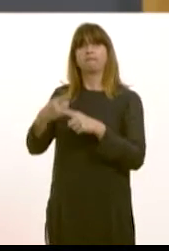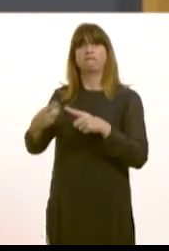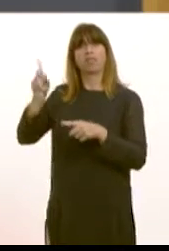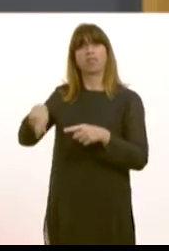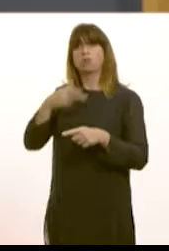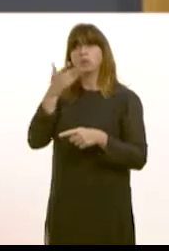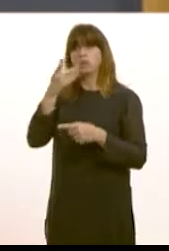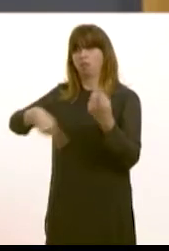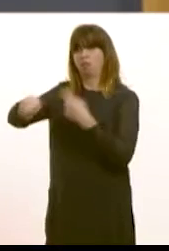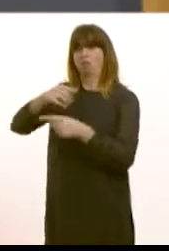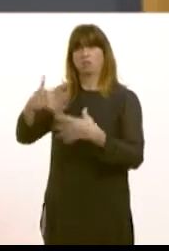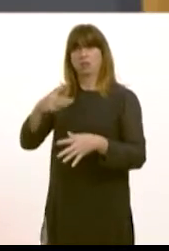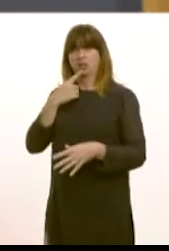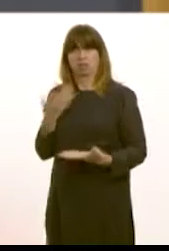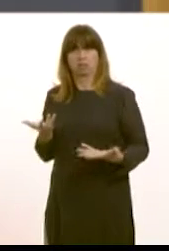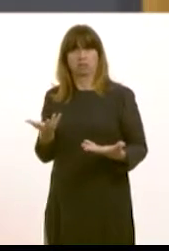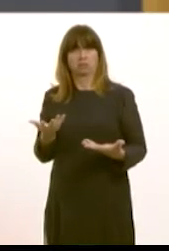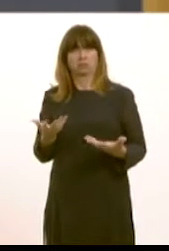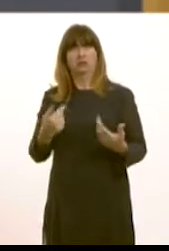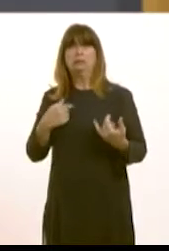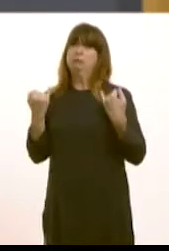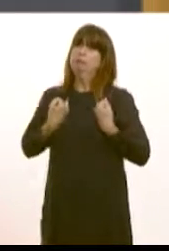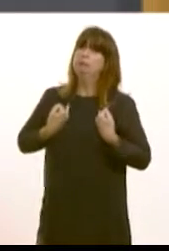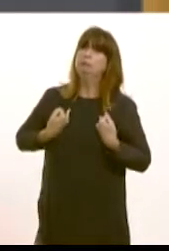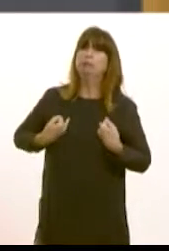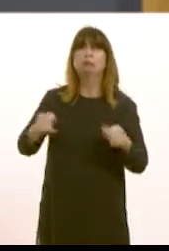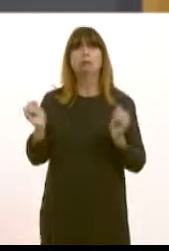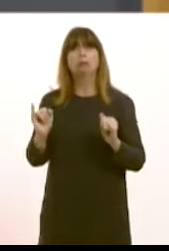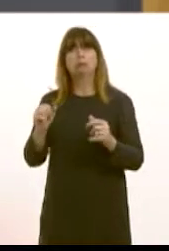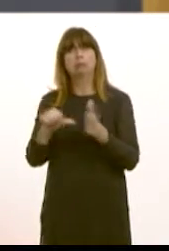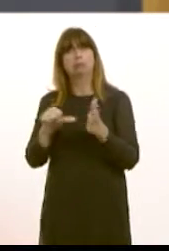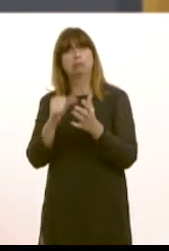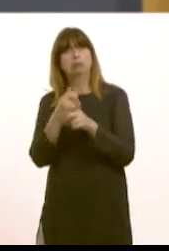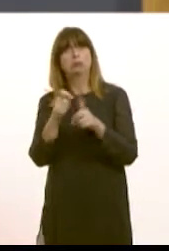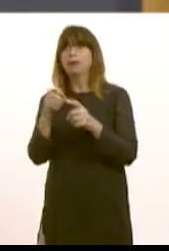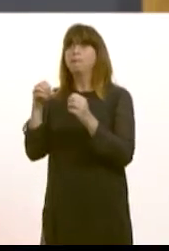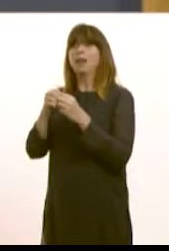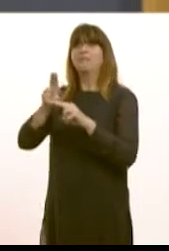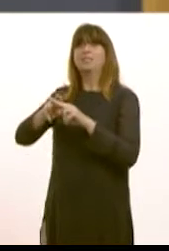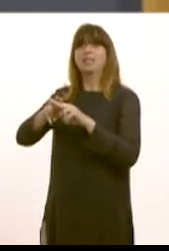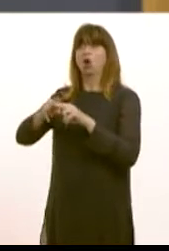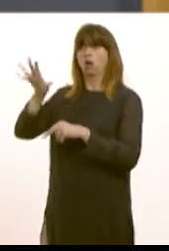it would see only those who are acutely unwell. In Blaenau Ffestiniog, a practice of four doctors has now been reduced to one, with